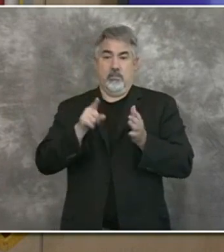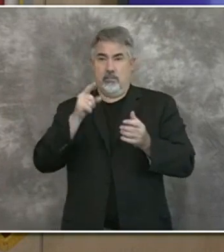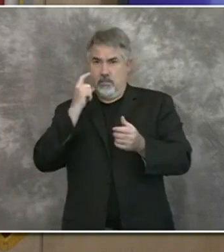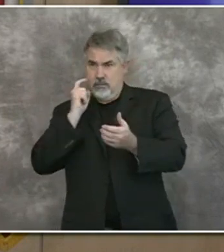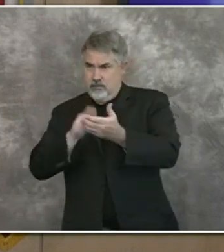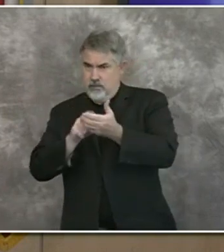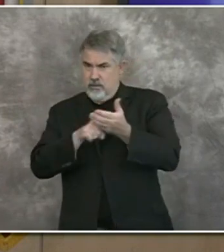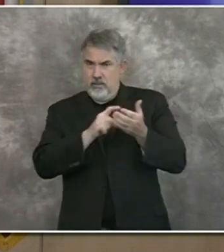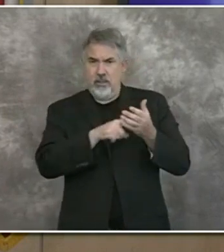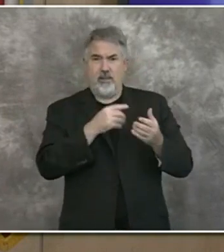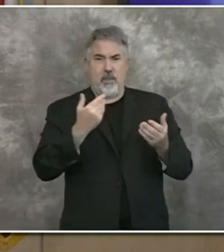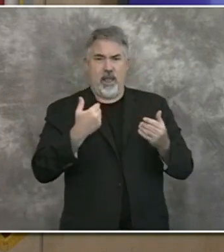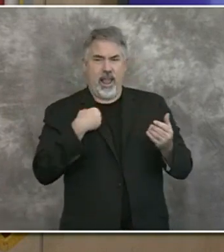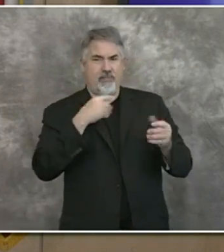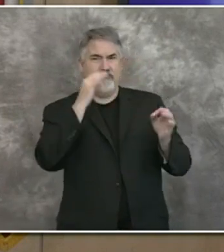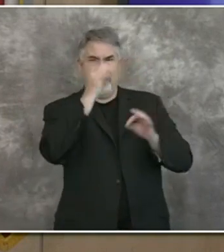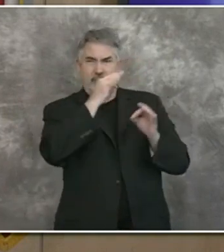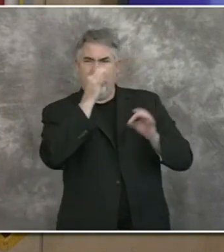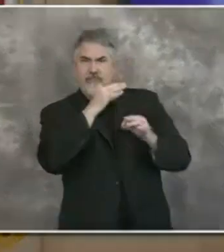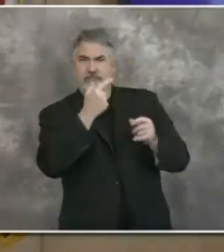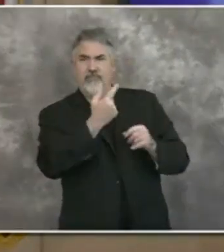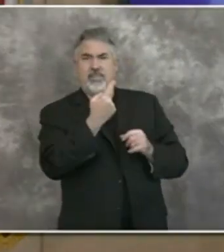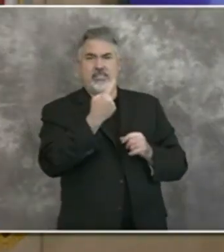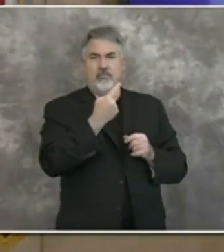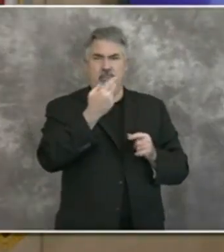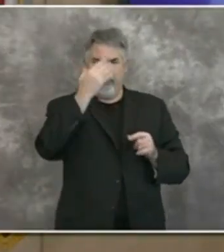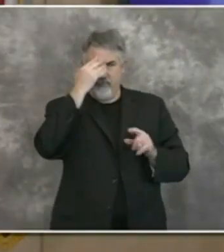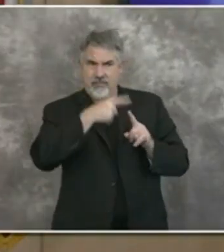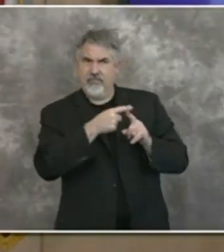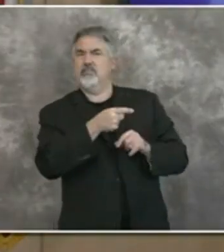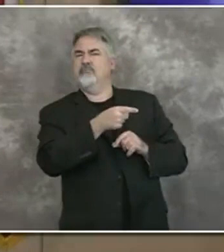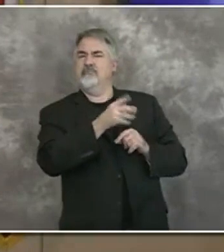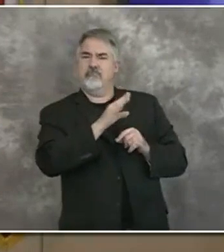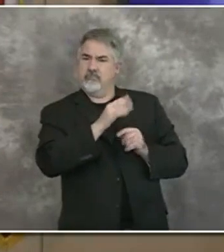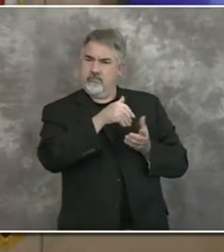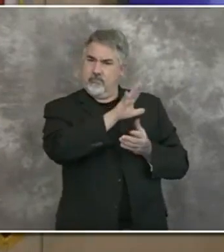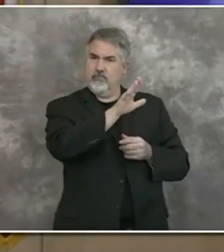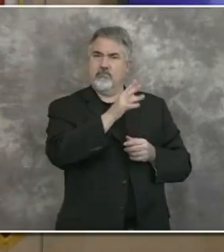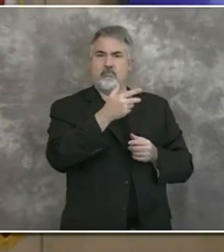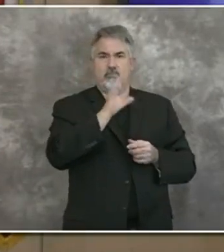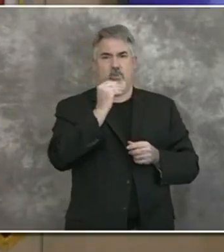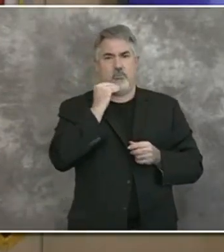BUSINESSES ARE PUTTING IN PLACE FOR THEIR EMPLOYEES TEMPERATURE CHECKS, HELP YOU IDENTIFY FOLKS WHO MAY NOT